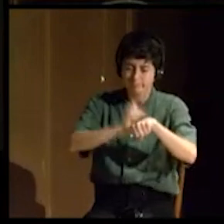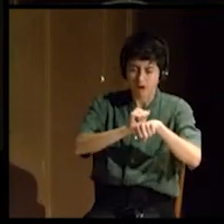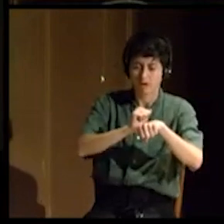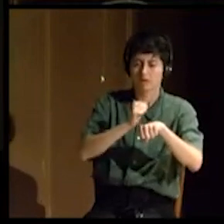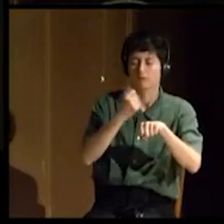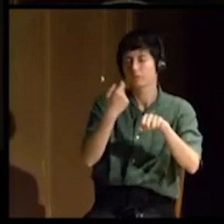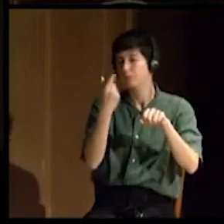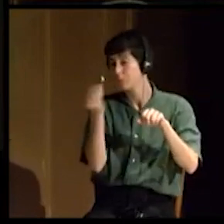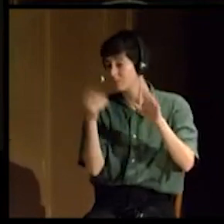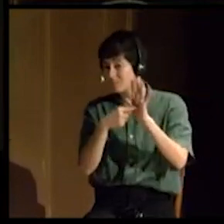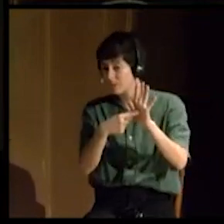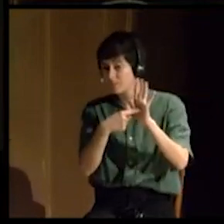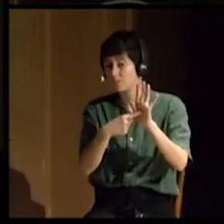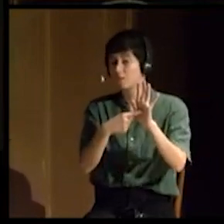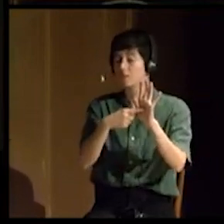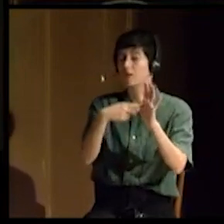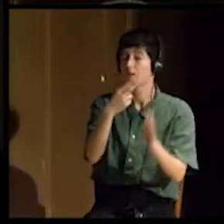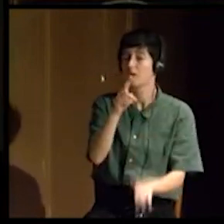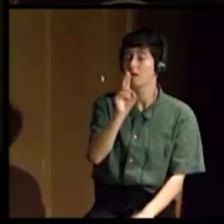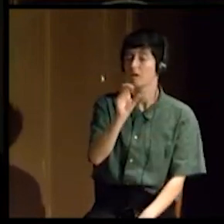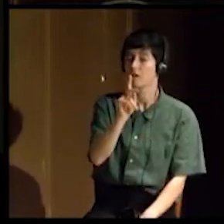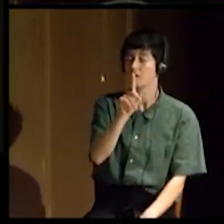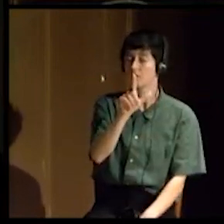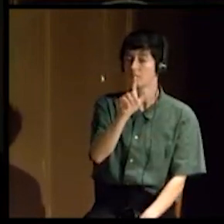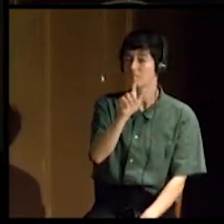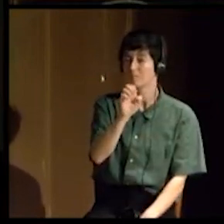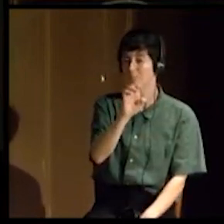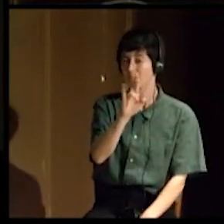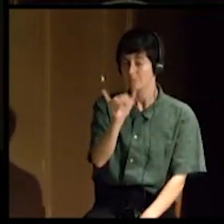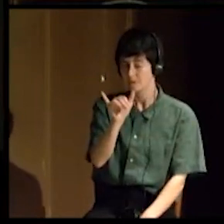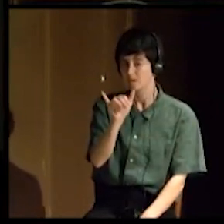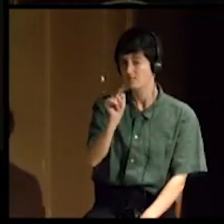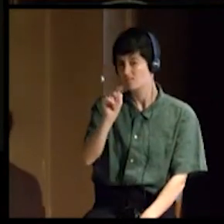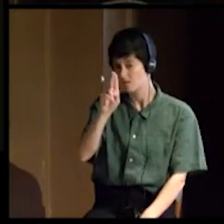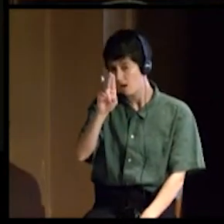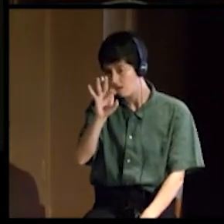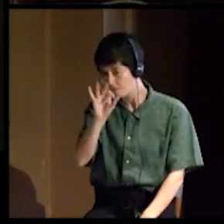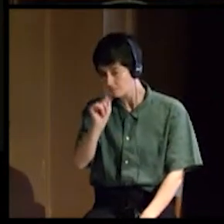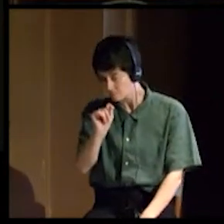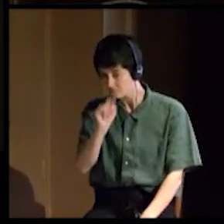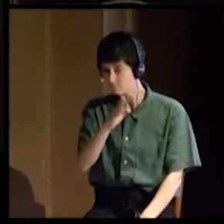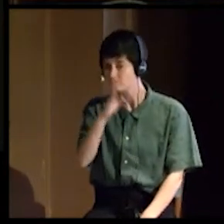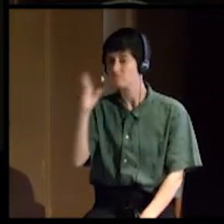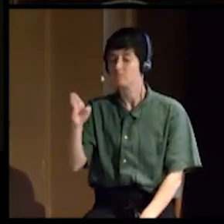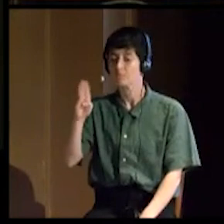Now those erupted from Yellowstone, and the Bishop Tuff. And you can see that they occur in enormous volumes.